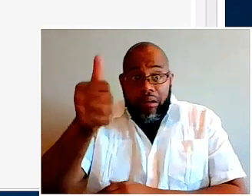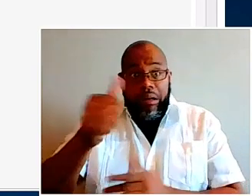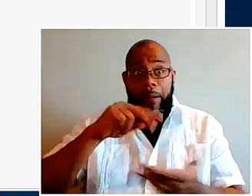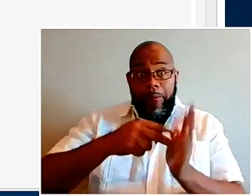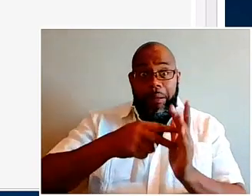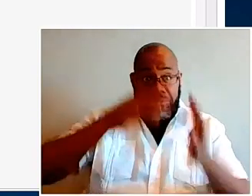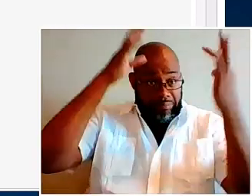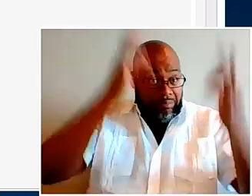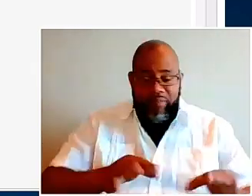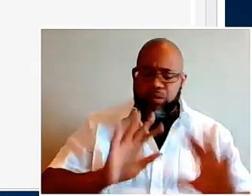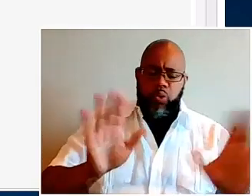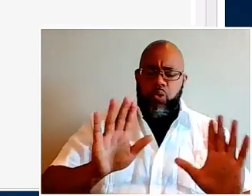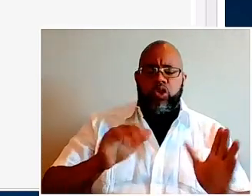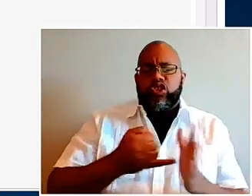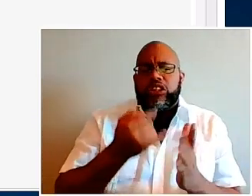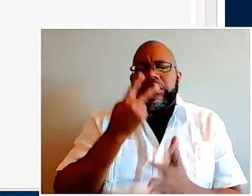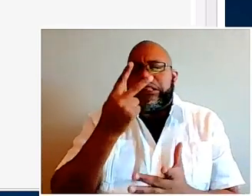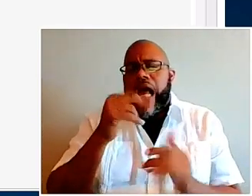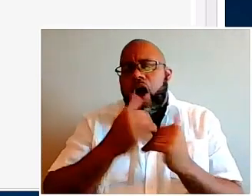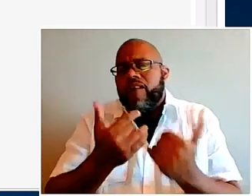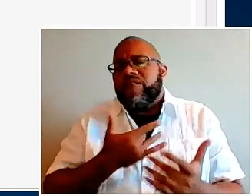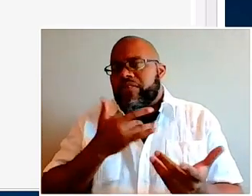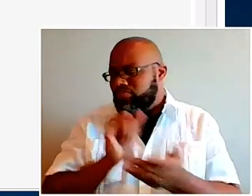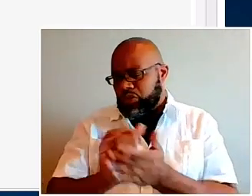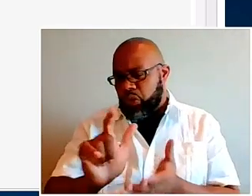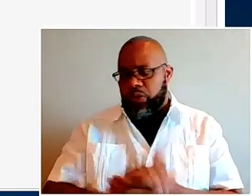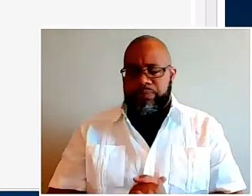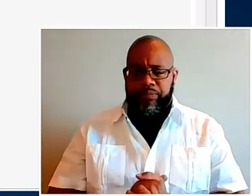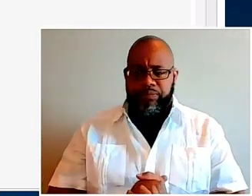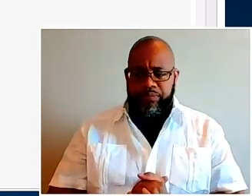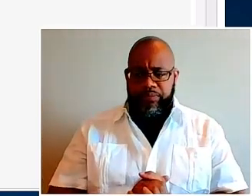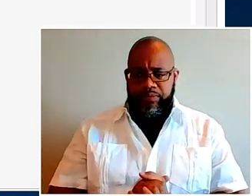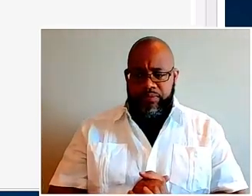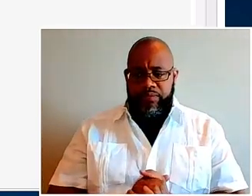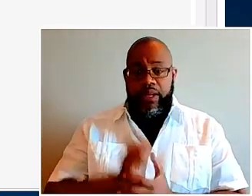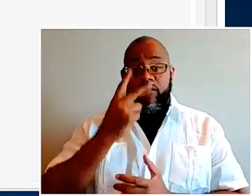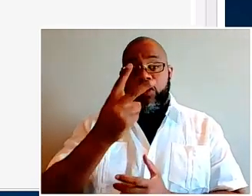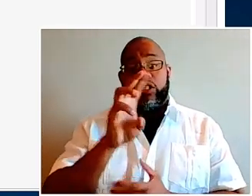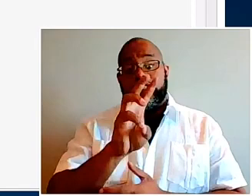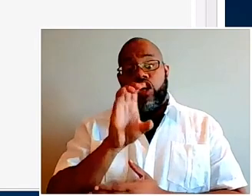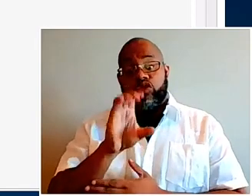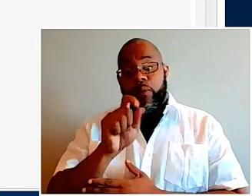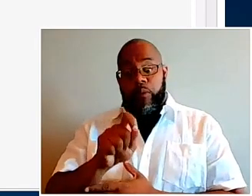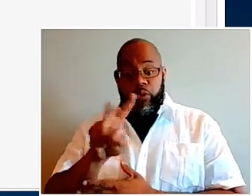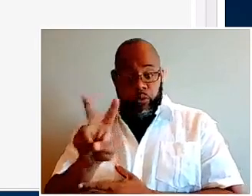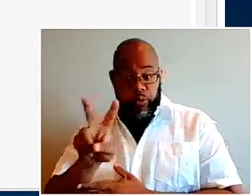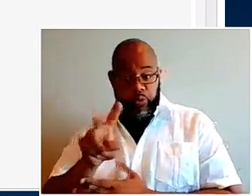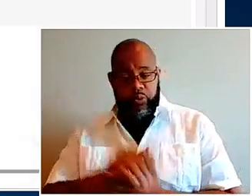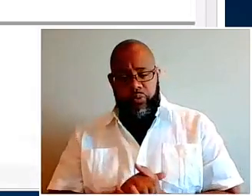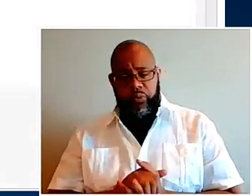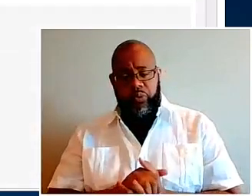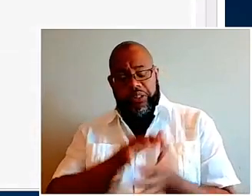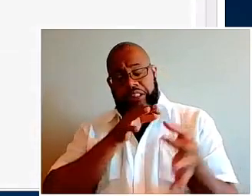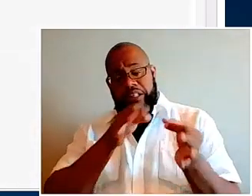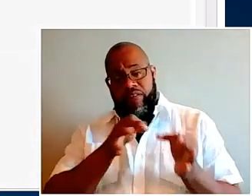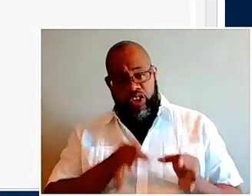But what I'd like to do is because if we look in 600.2, the definitions, we removed